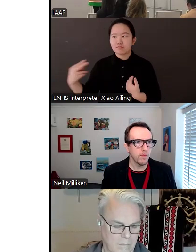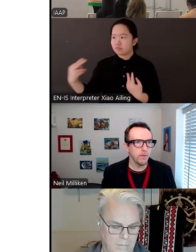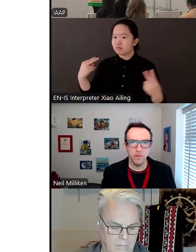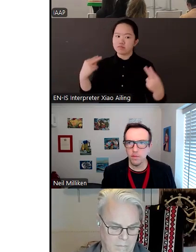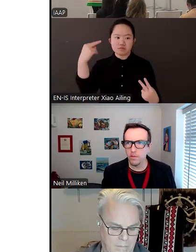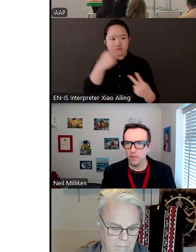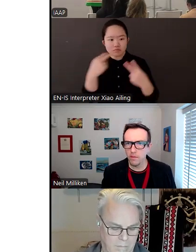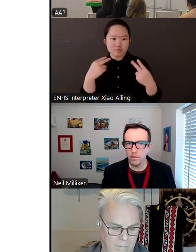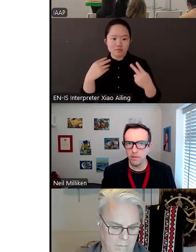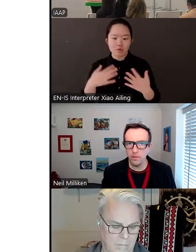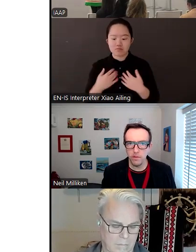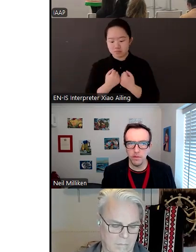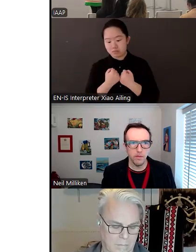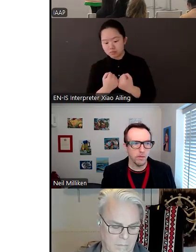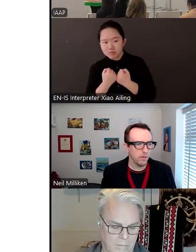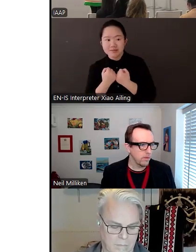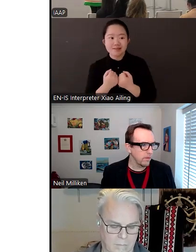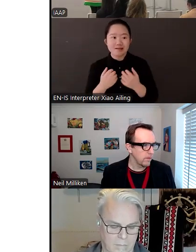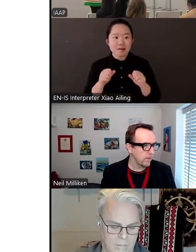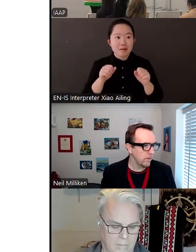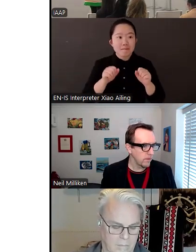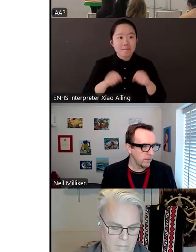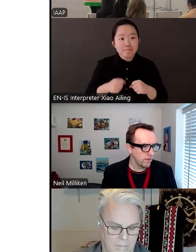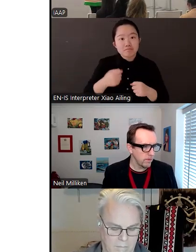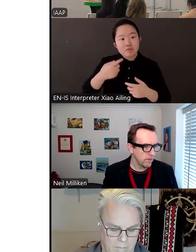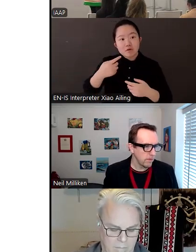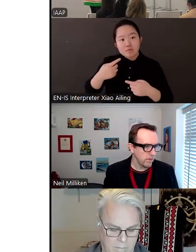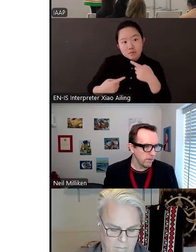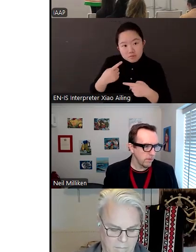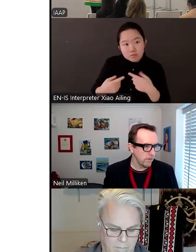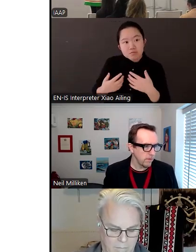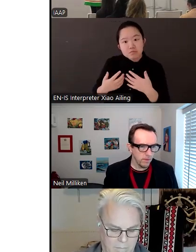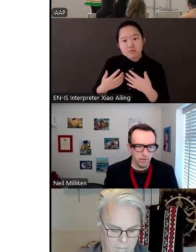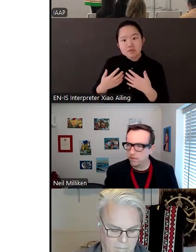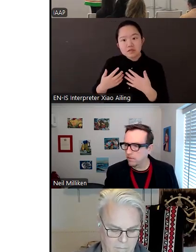screaming, politicizing, trying to accept, trying to,